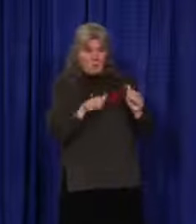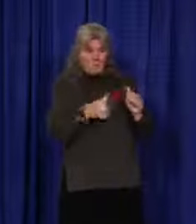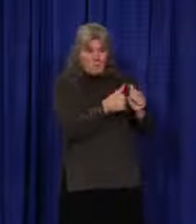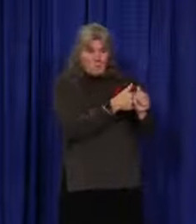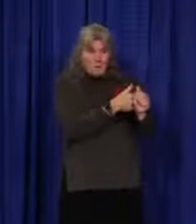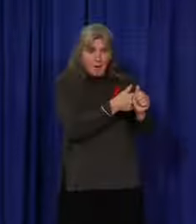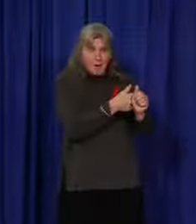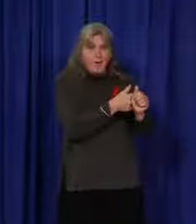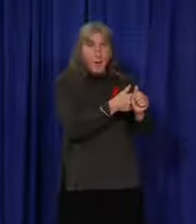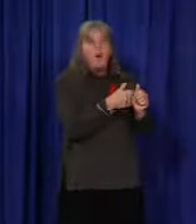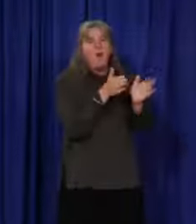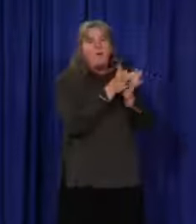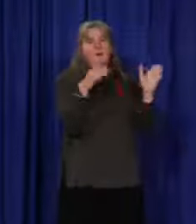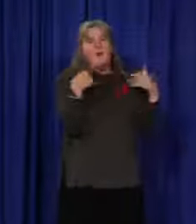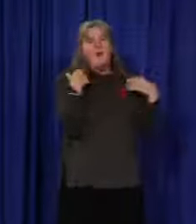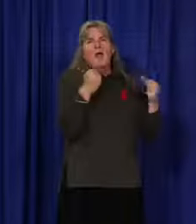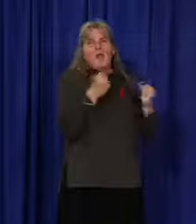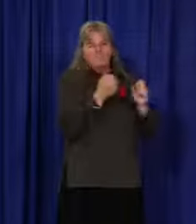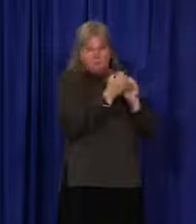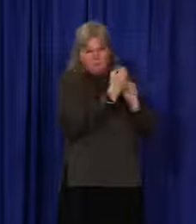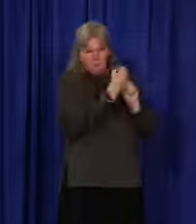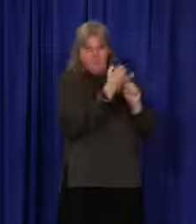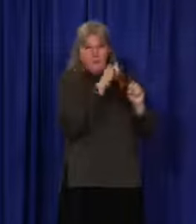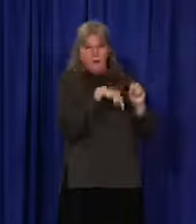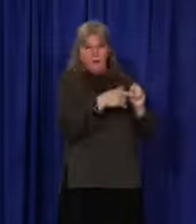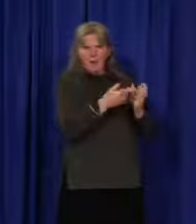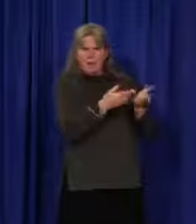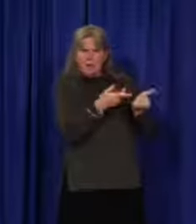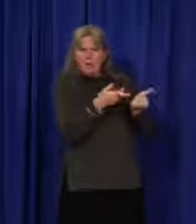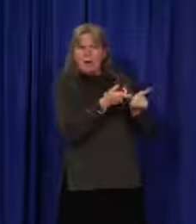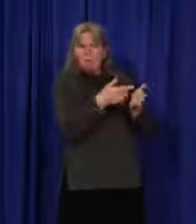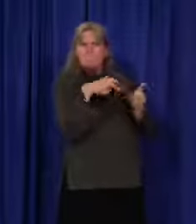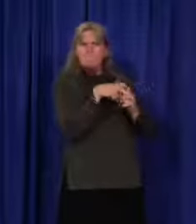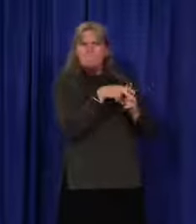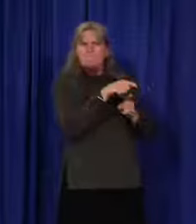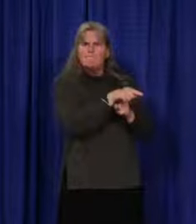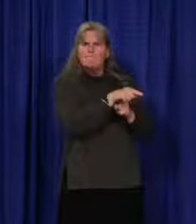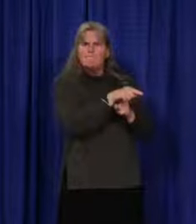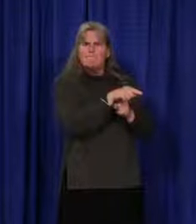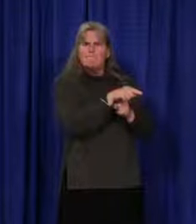music have more leniency? Yeah. That will be specific to bars.